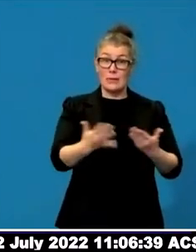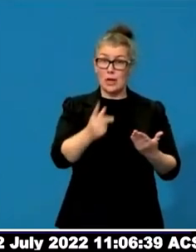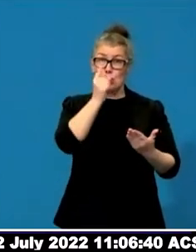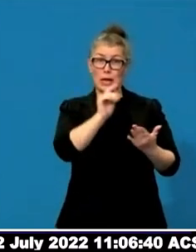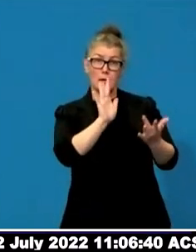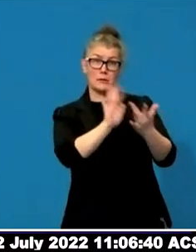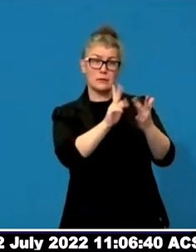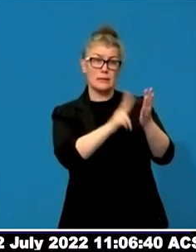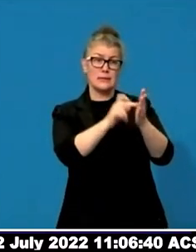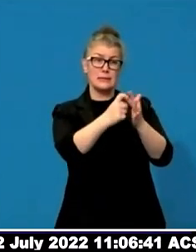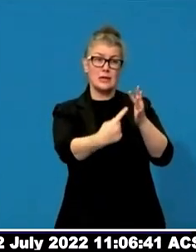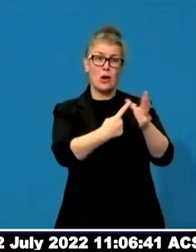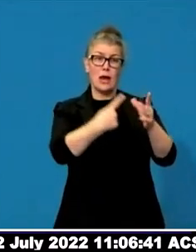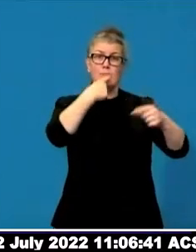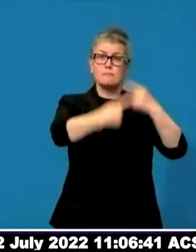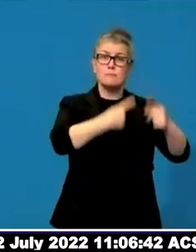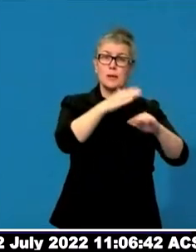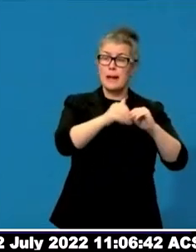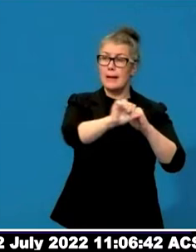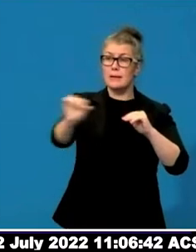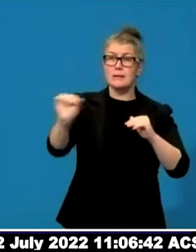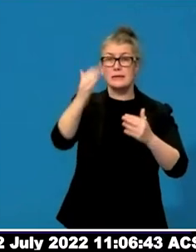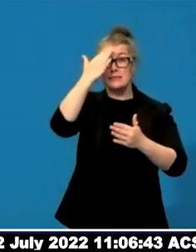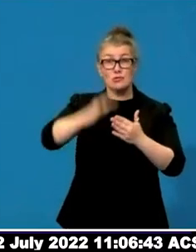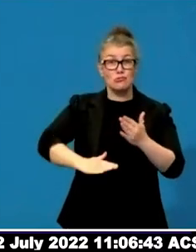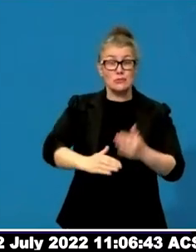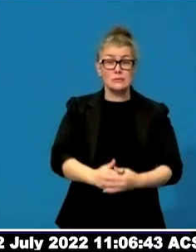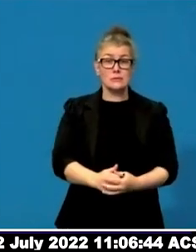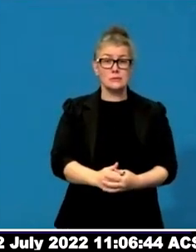of dealing with a provider, if they have any? Not formally.